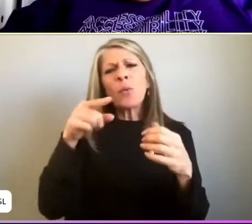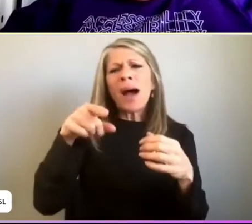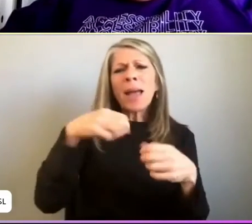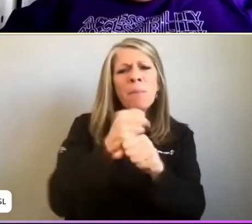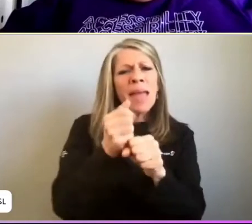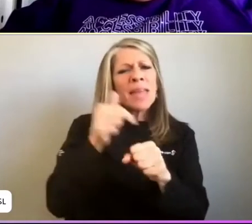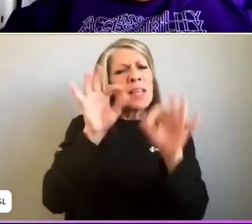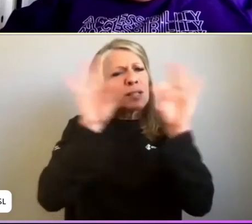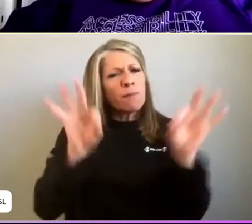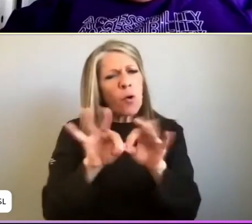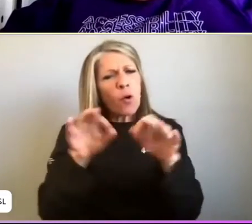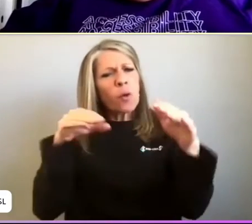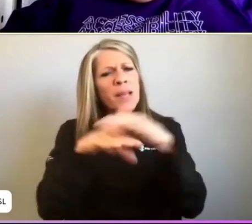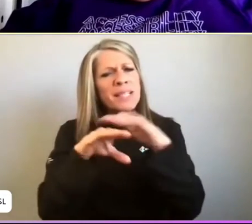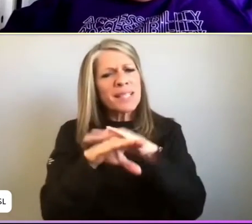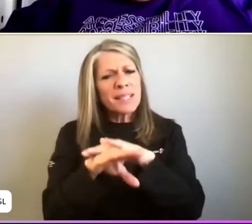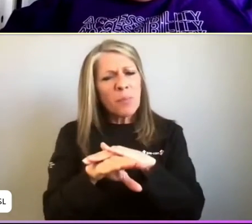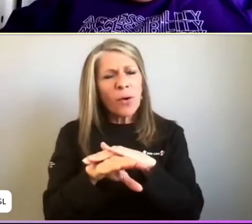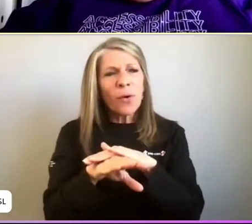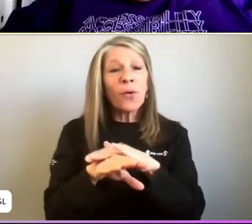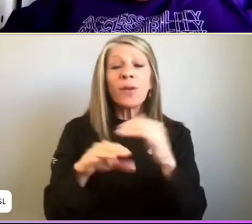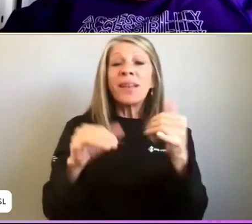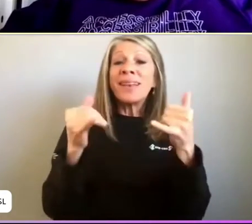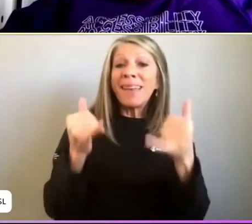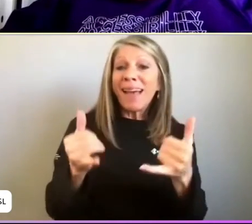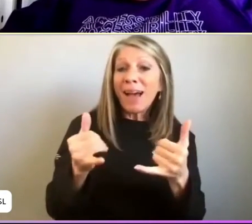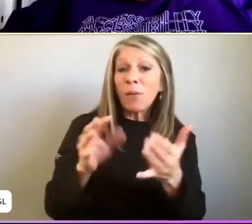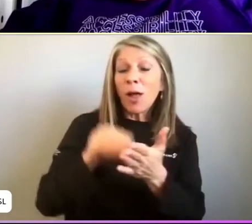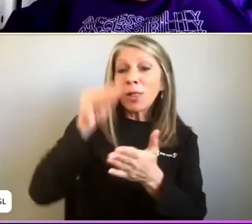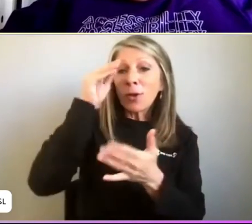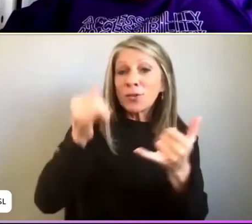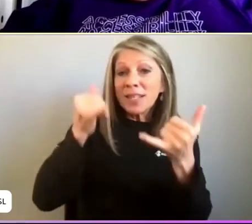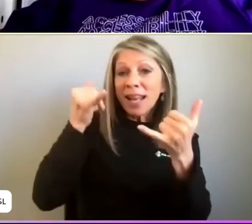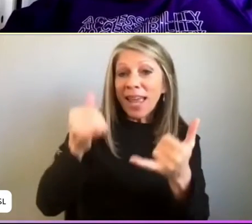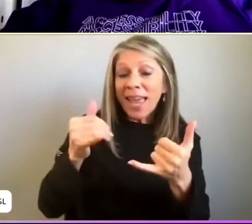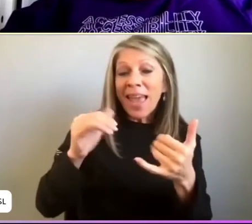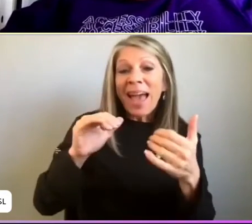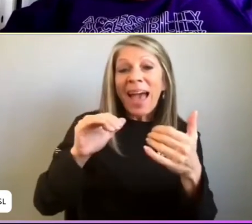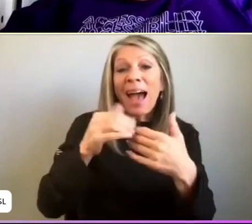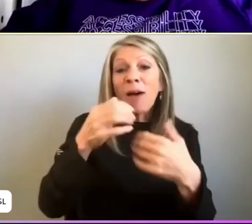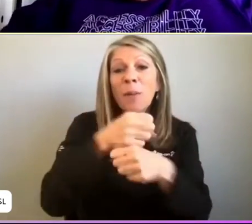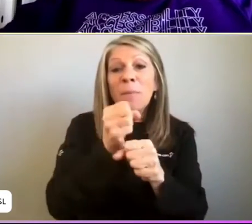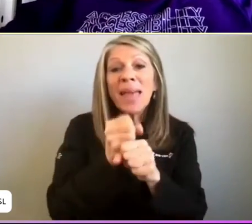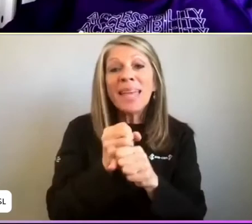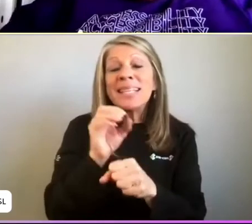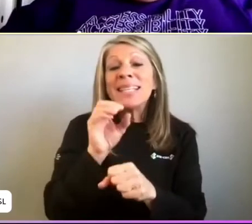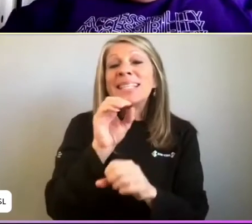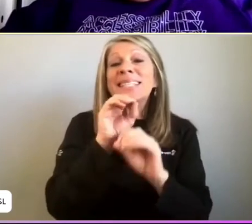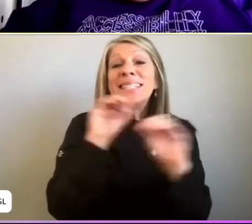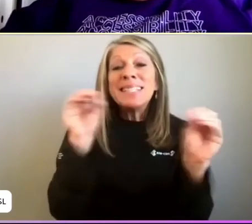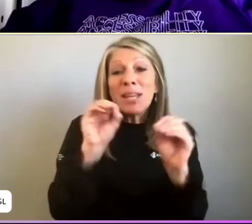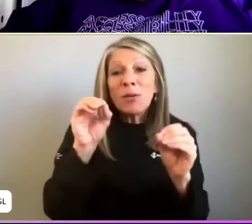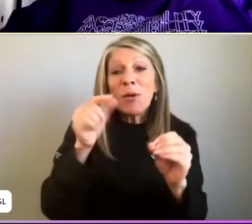every time I turn around, there's something else. There's people like, how do I make this form accessible? And